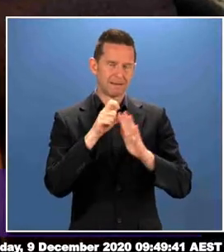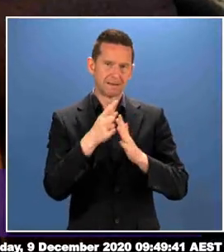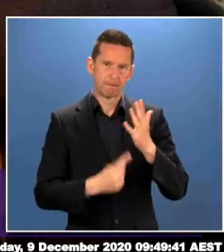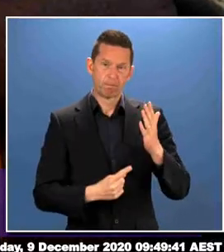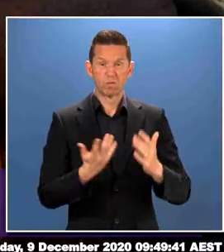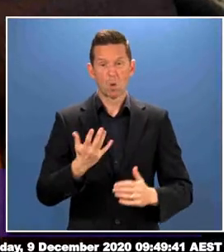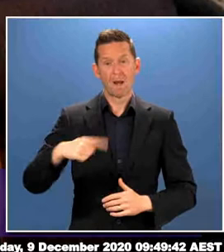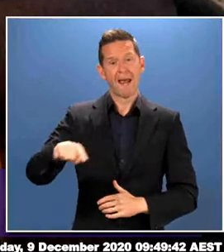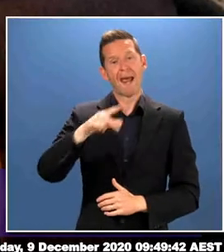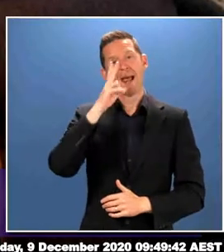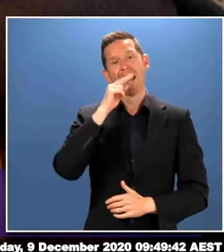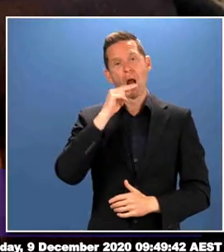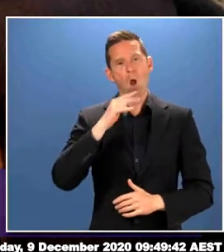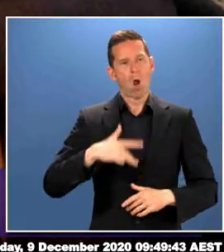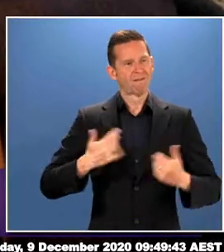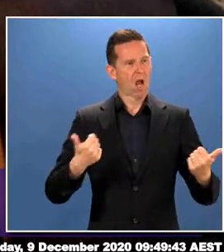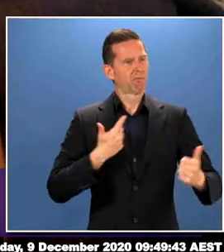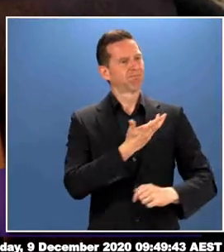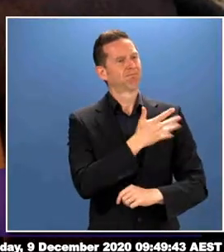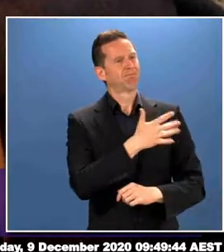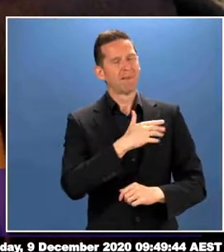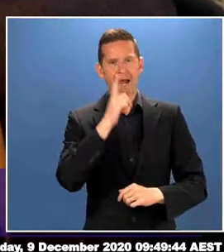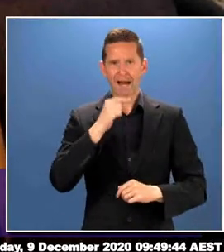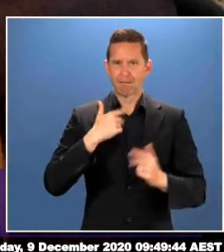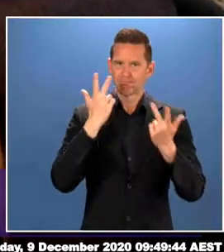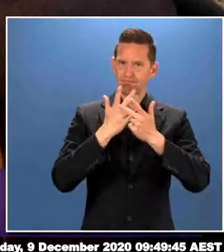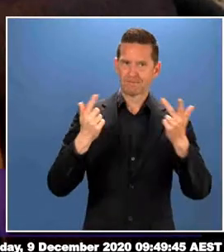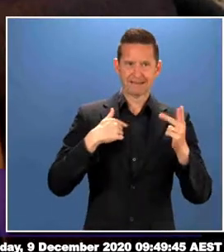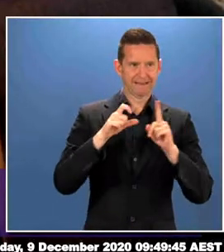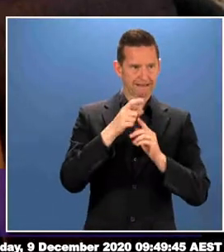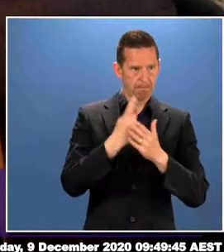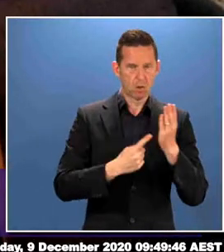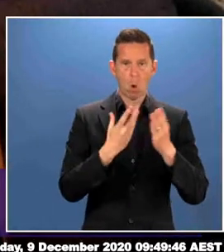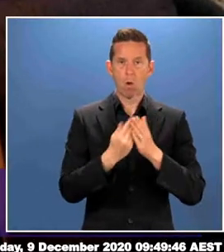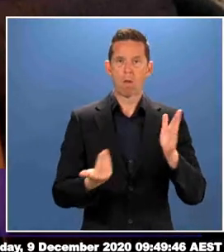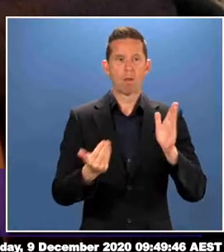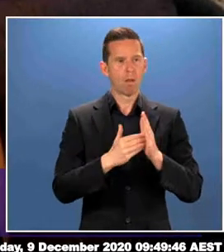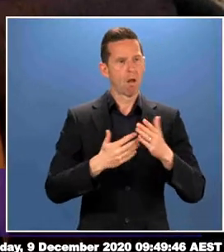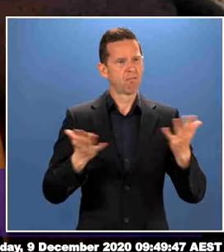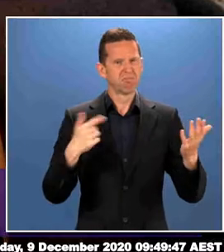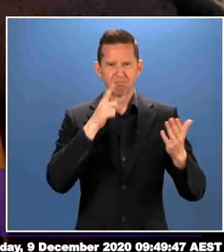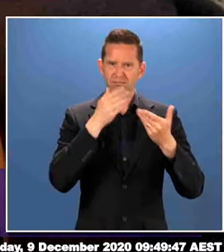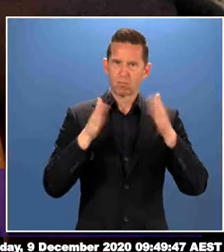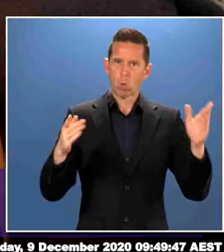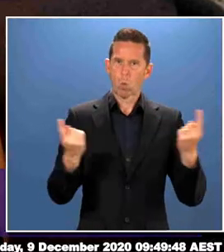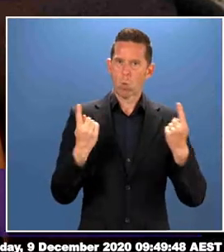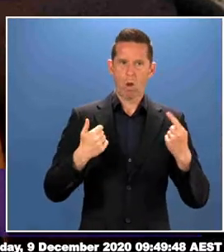identity of living with a disability but often did not have this reciprocated or celebrating the workforce, and it often acted as a